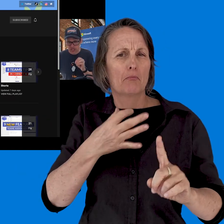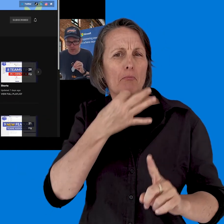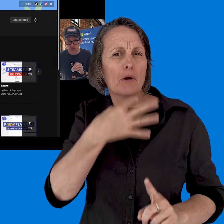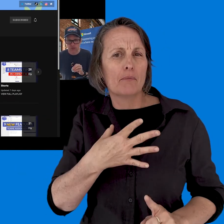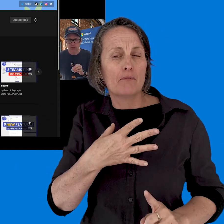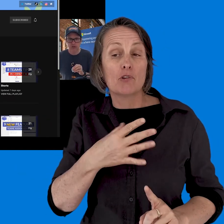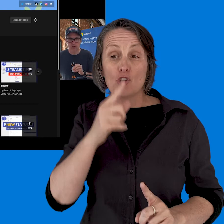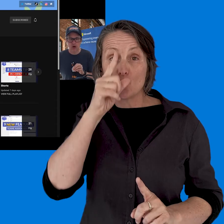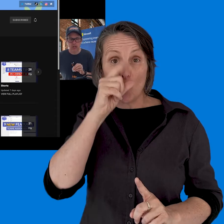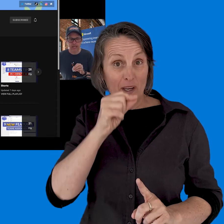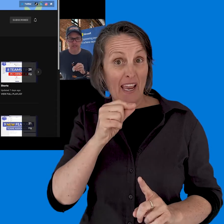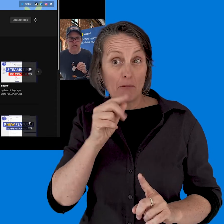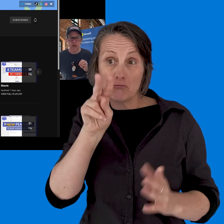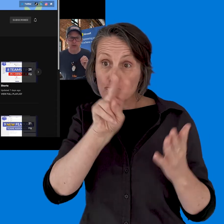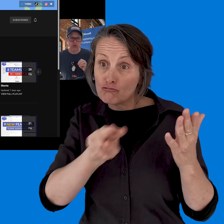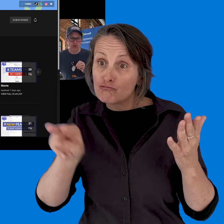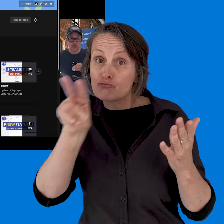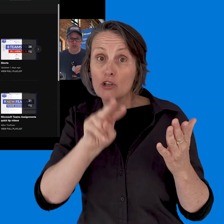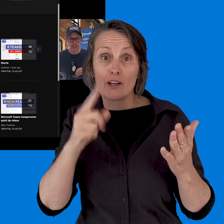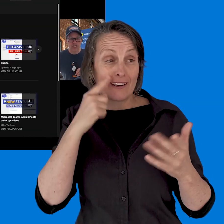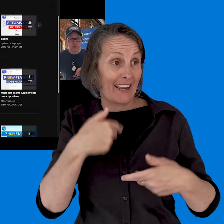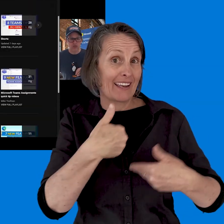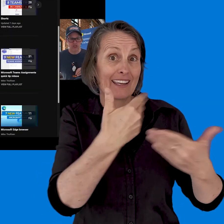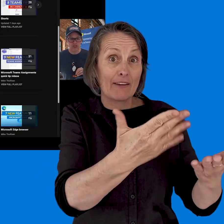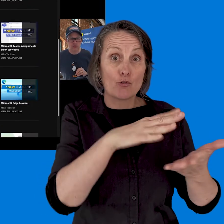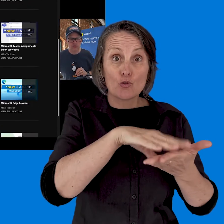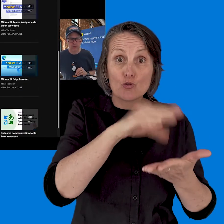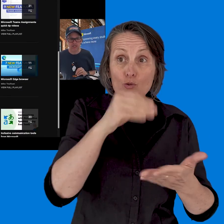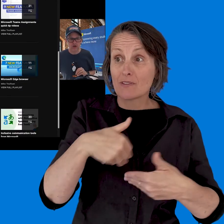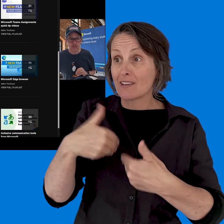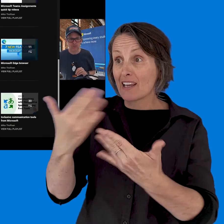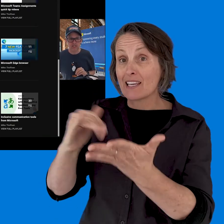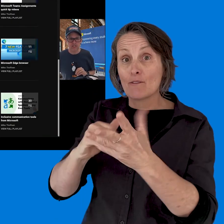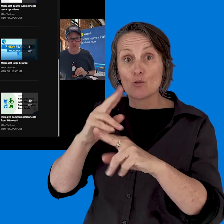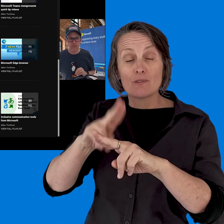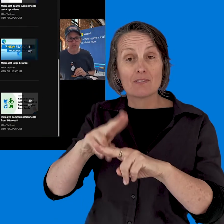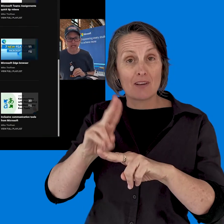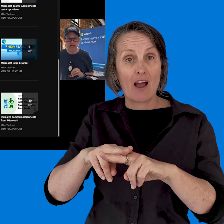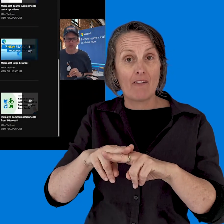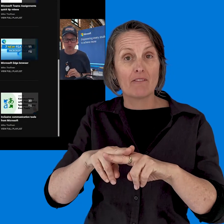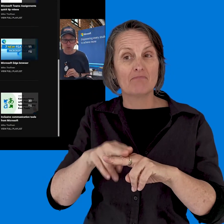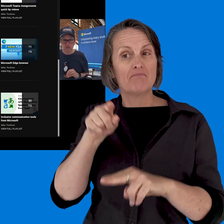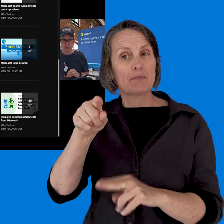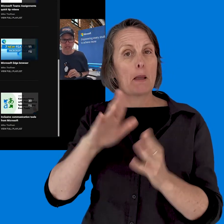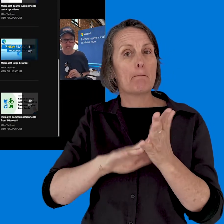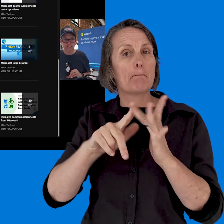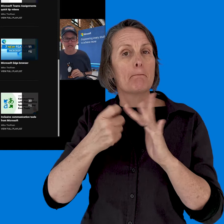share them with your colleagues, but you can also share them with his students. But he's got a specific playlist or groups of playlist